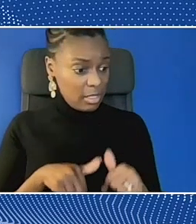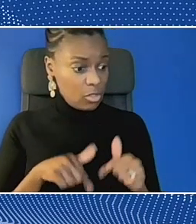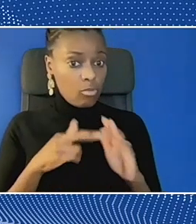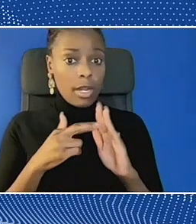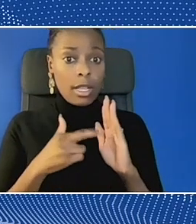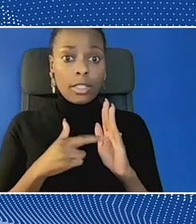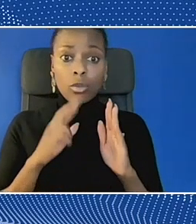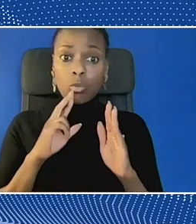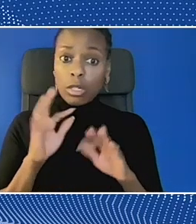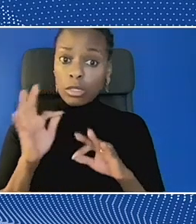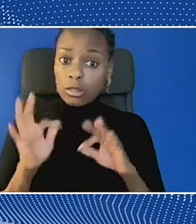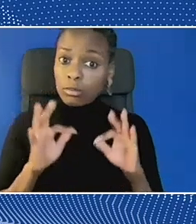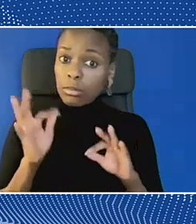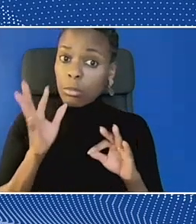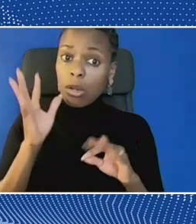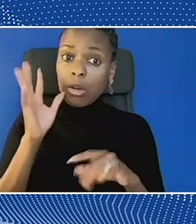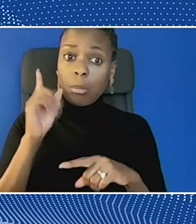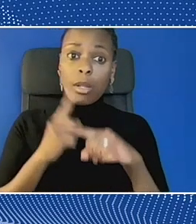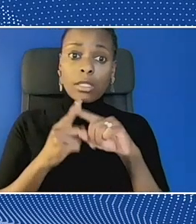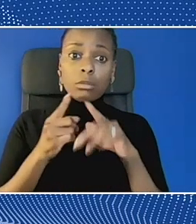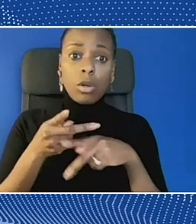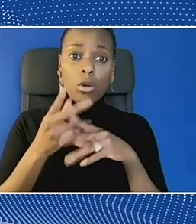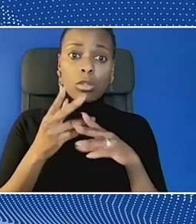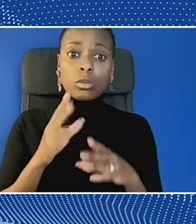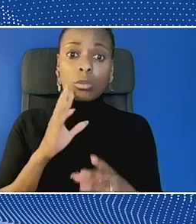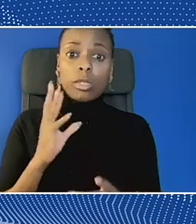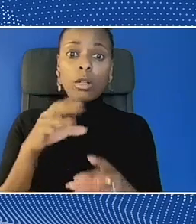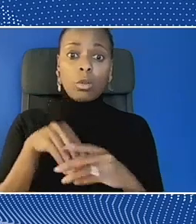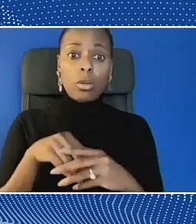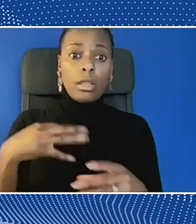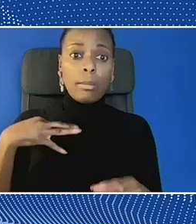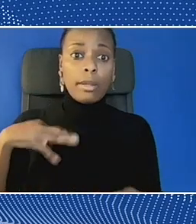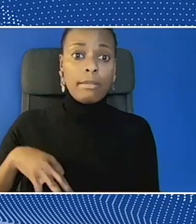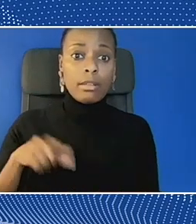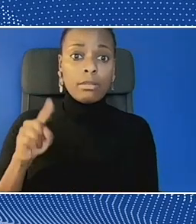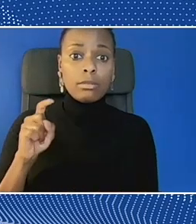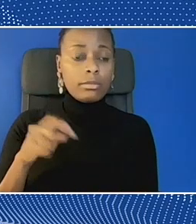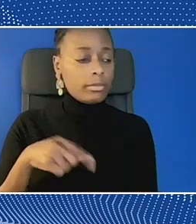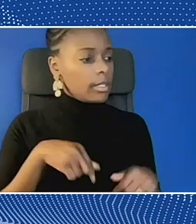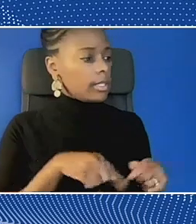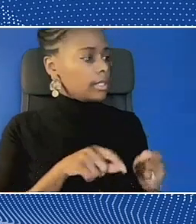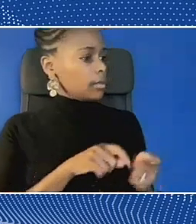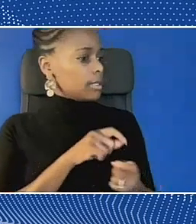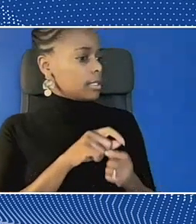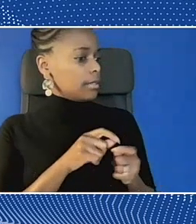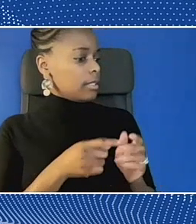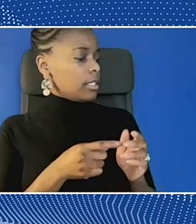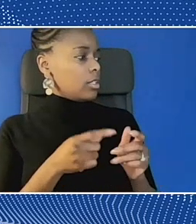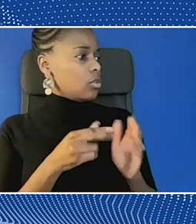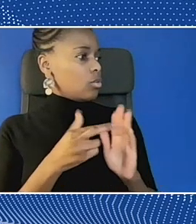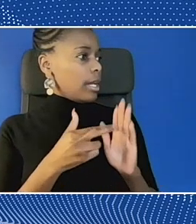borrowers would be a part of the benefits? This particular regulation is different.